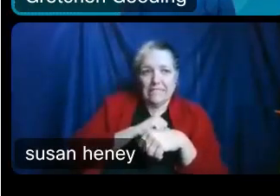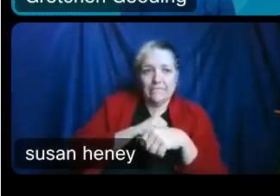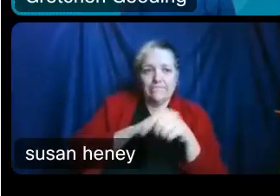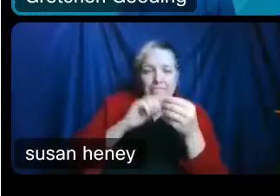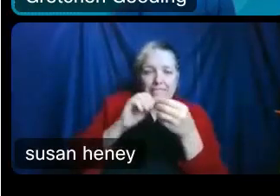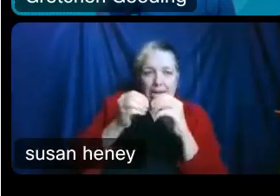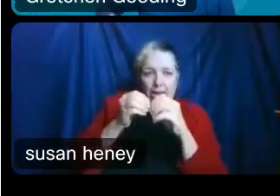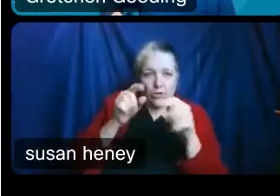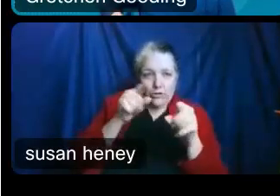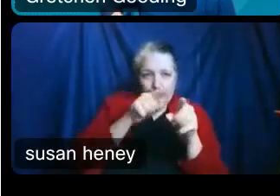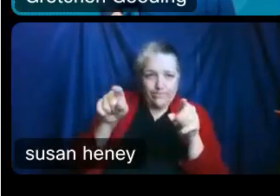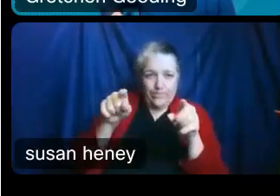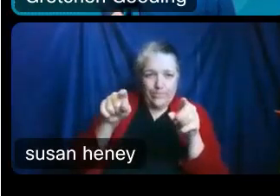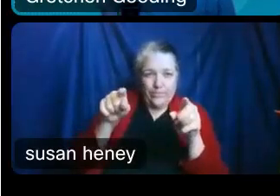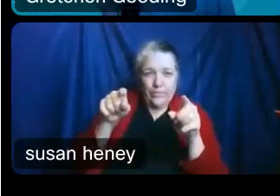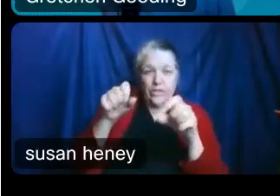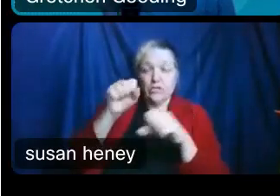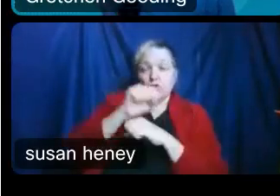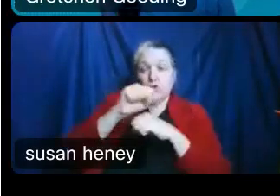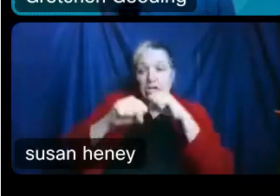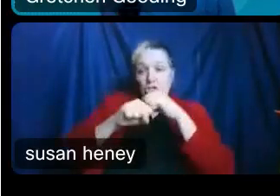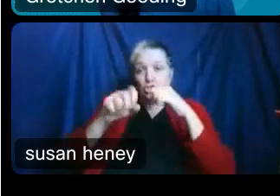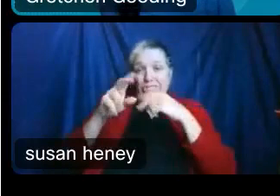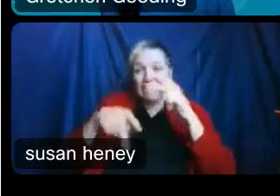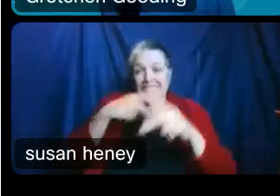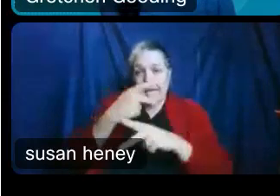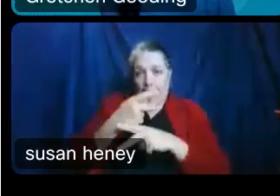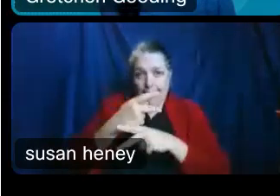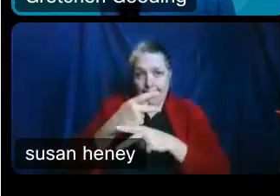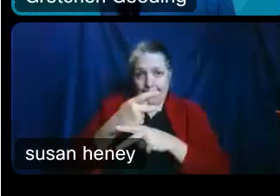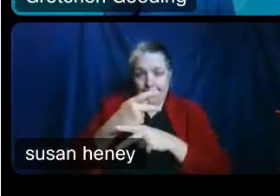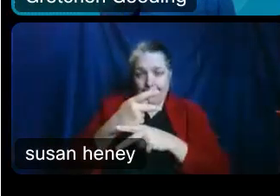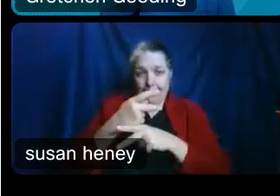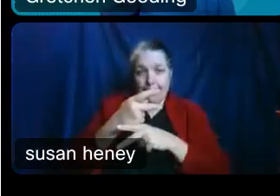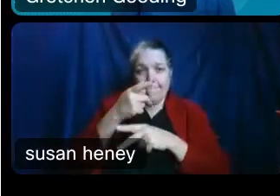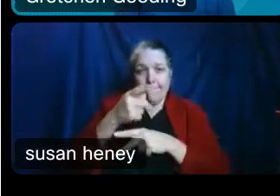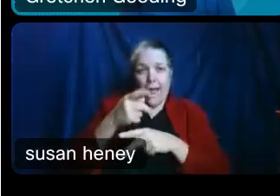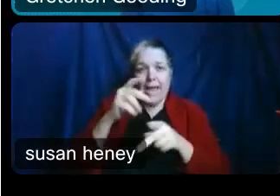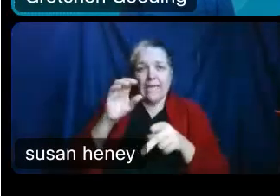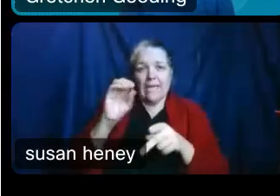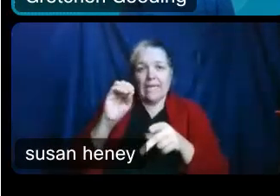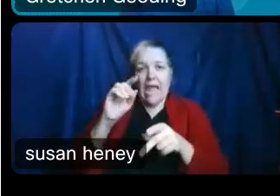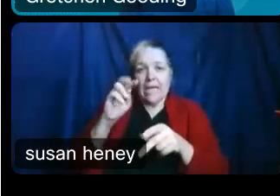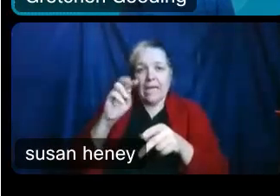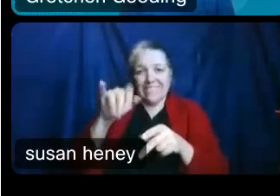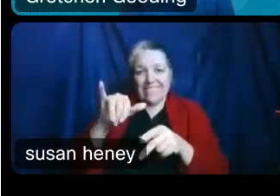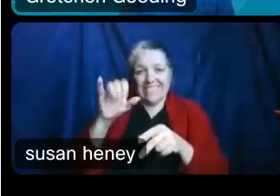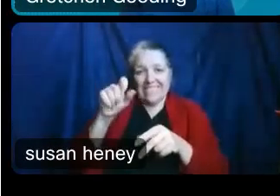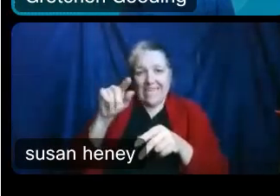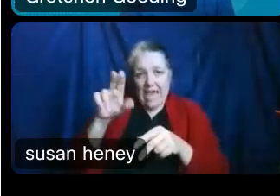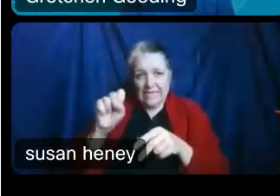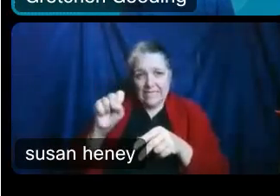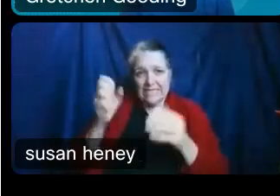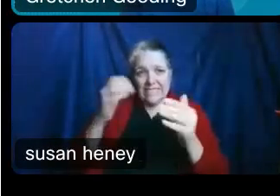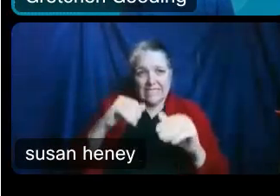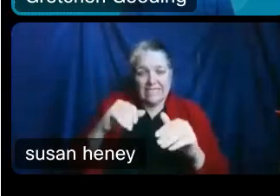estimates on structure type by the occupancy status of the housing unit, while B25137 provides